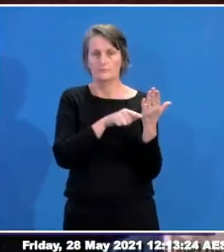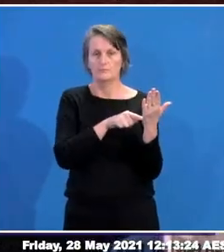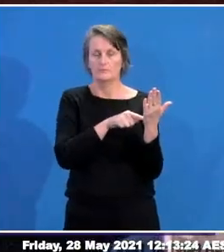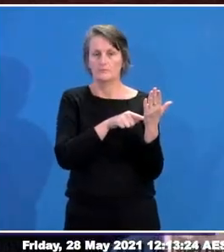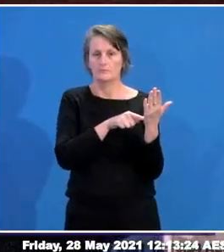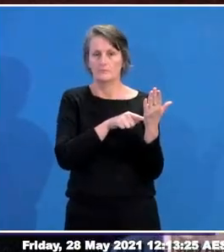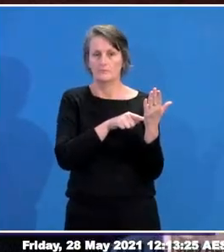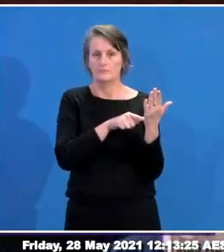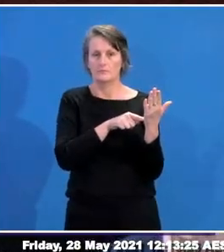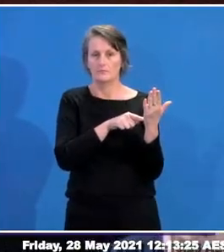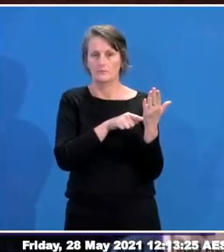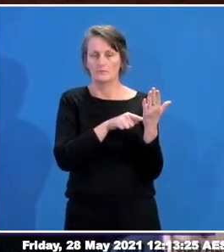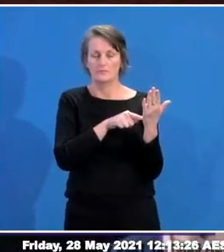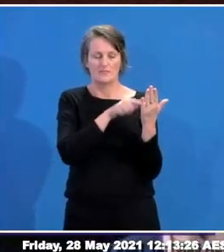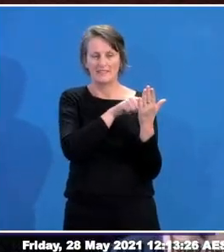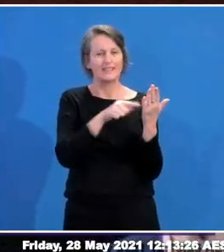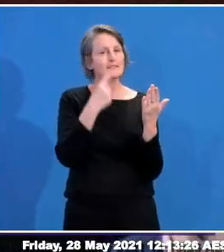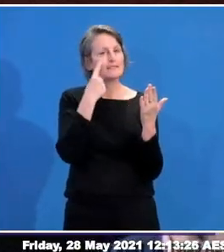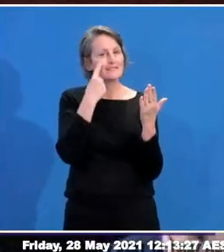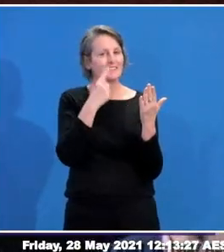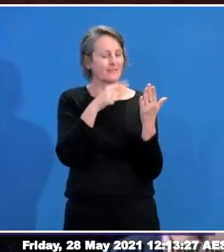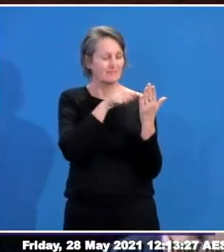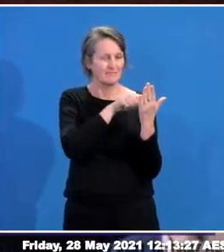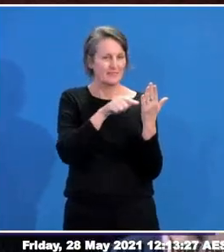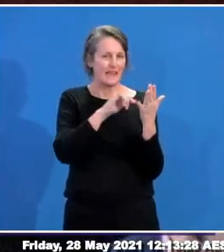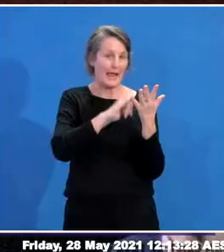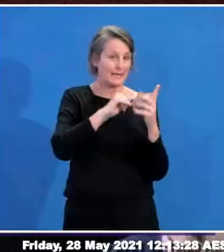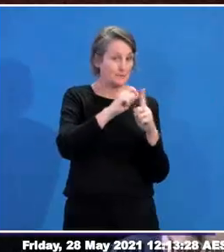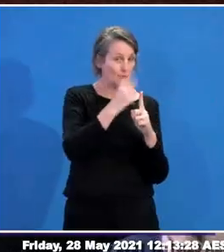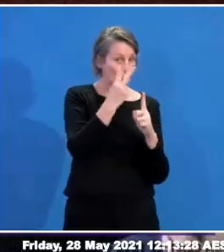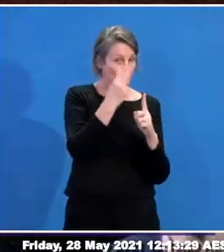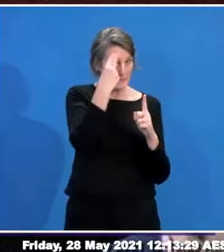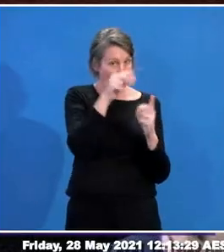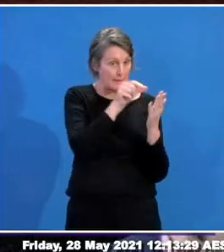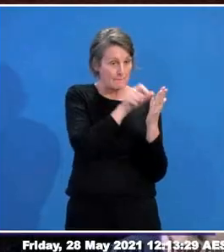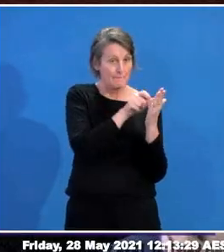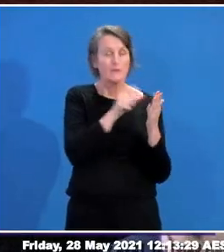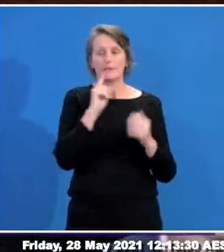acronym and initials are referring to SP2? Yes.